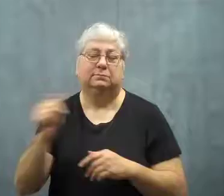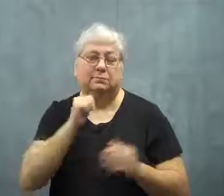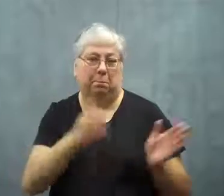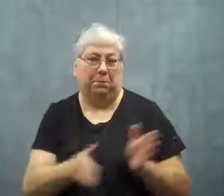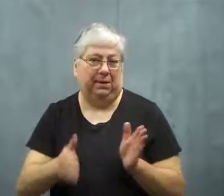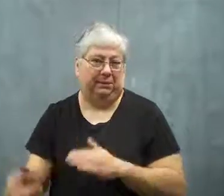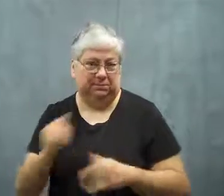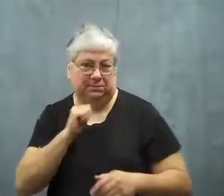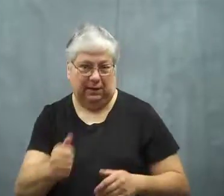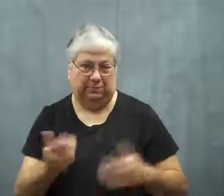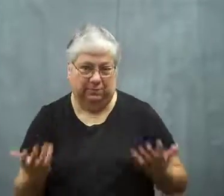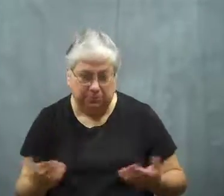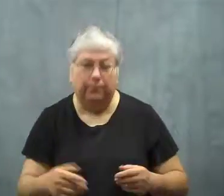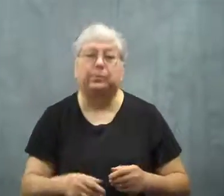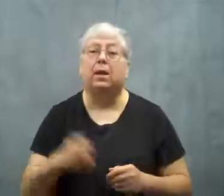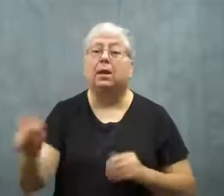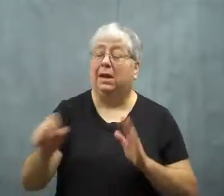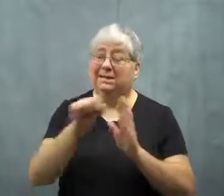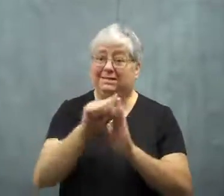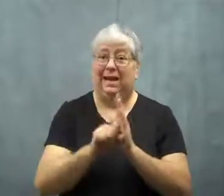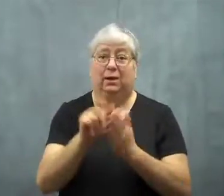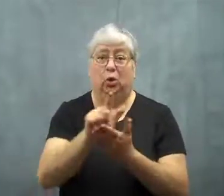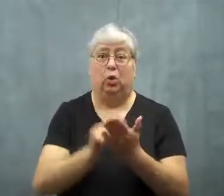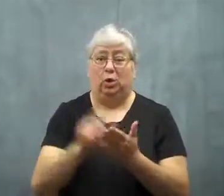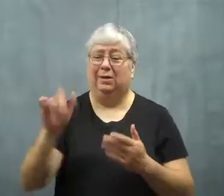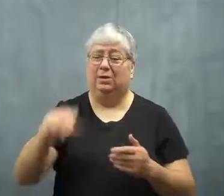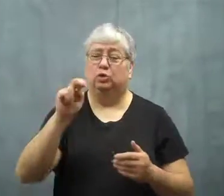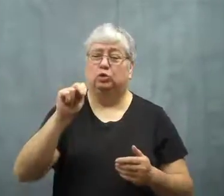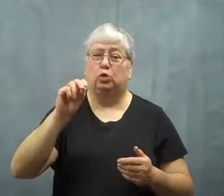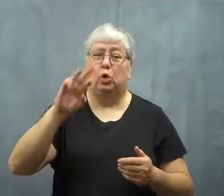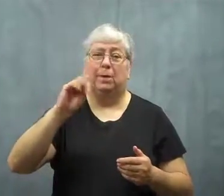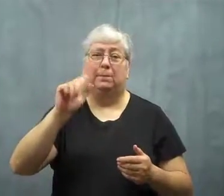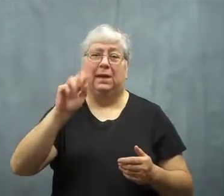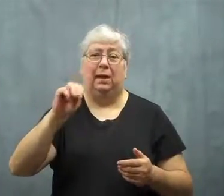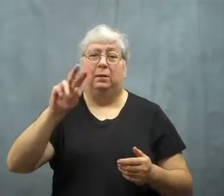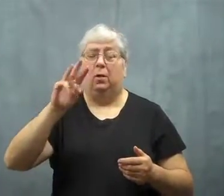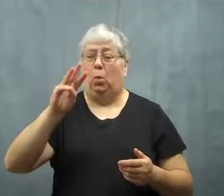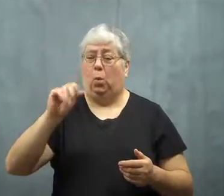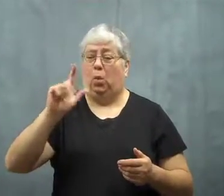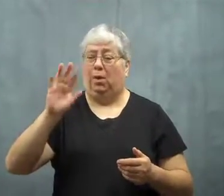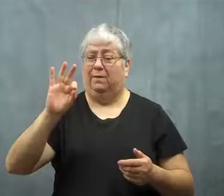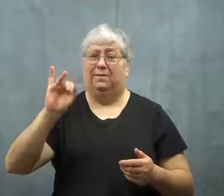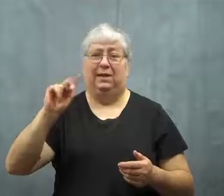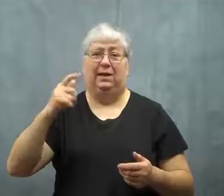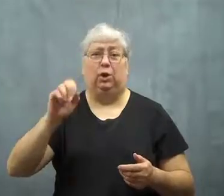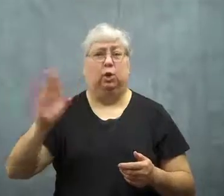This killing was not premeditated.